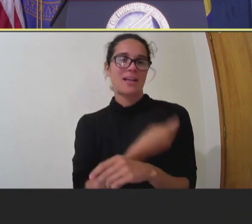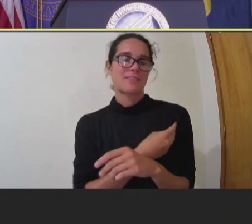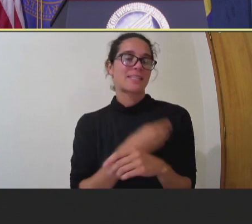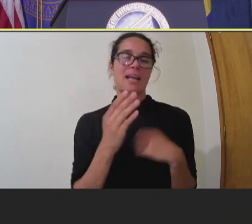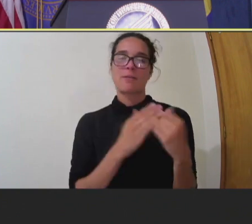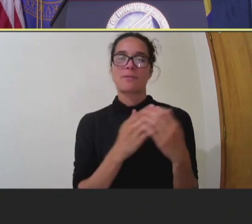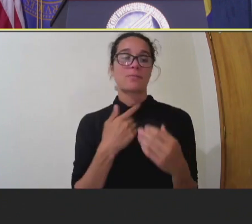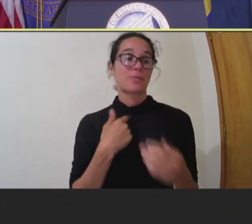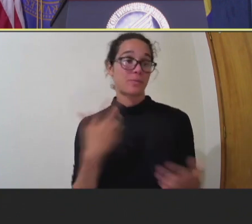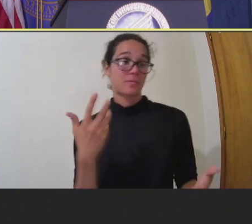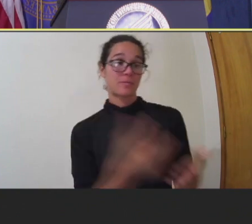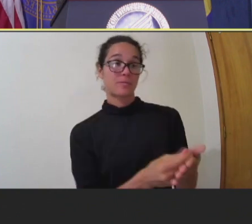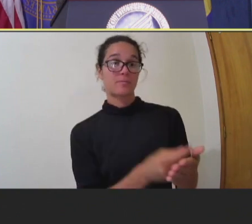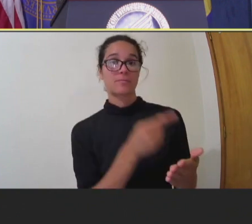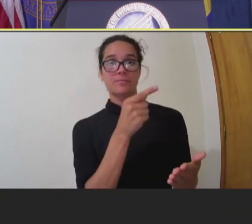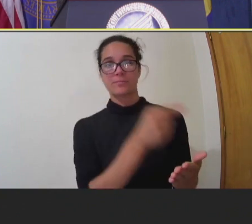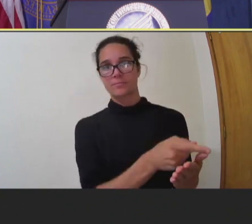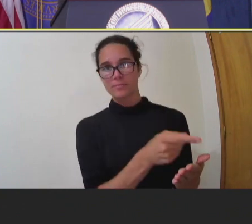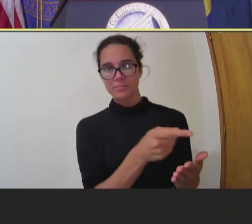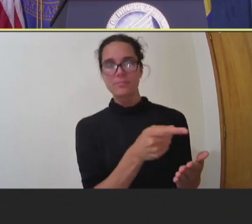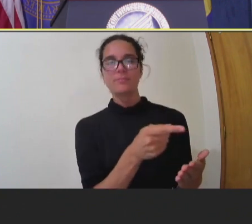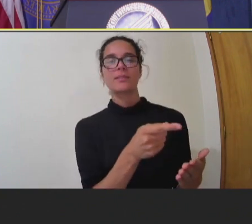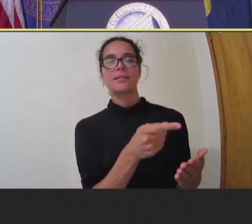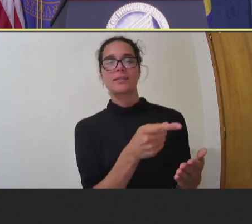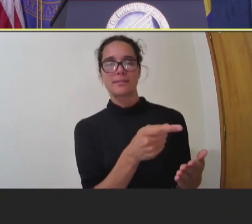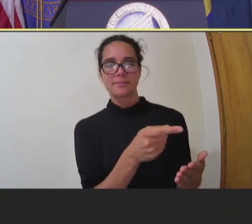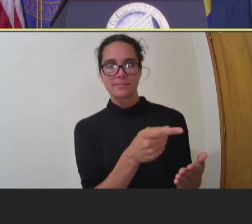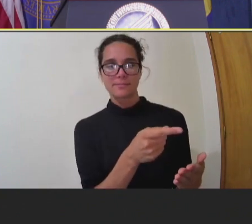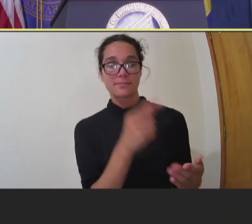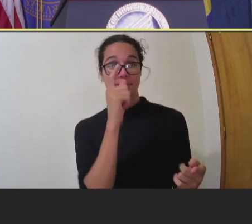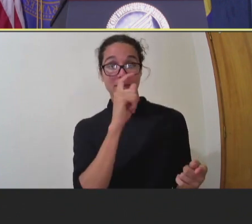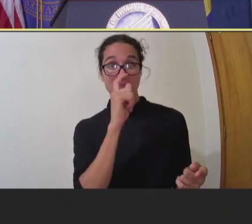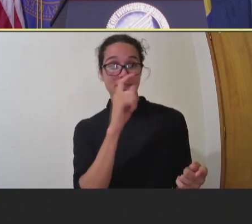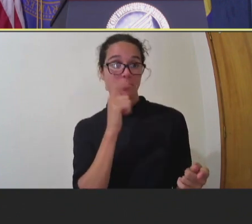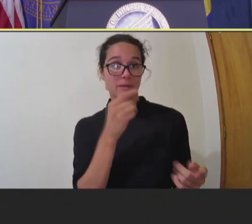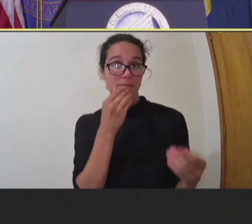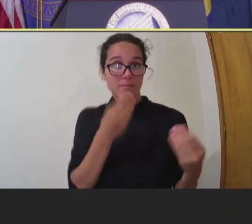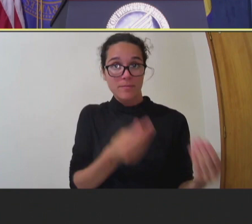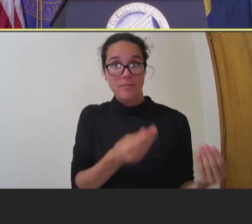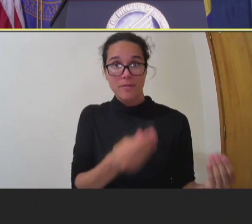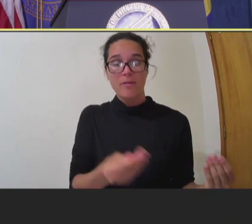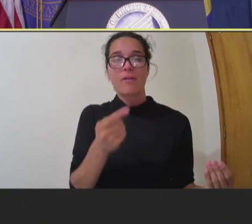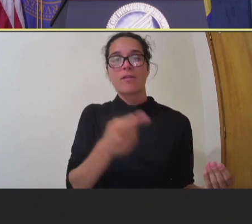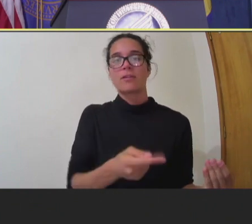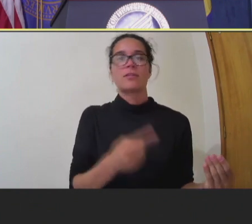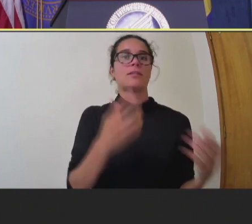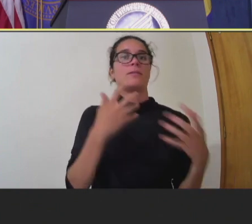Western diet, so high sugar, high fat diet. These mice become obese, and they start to display some